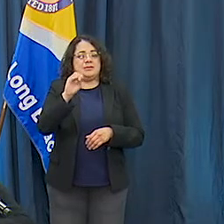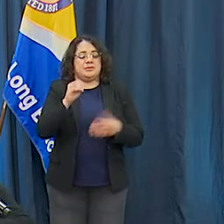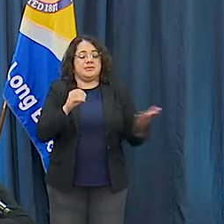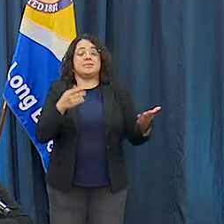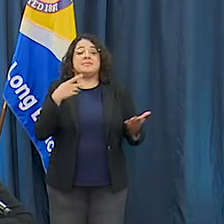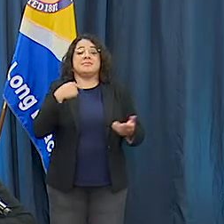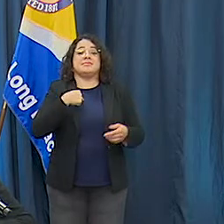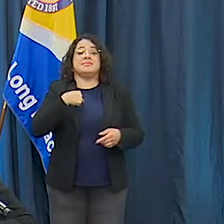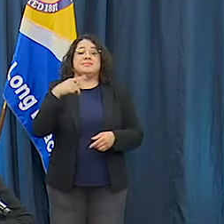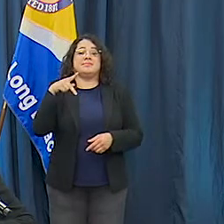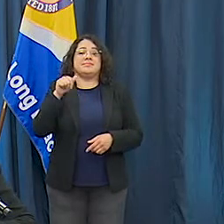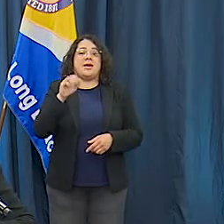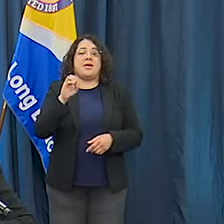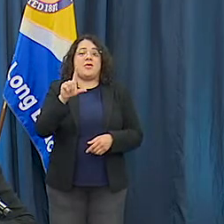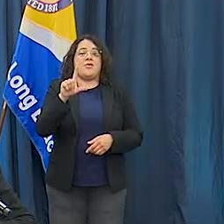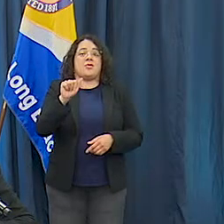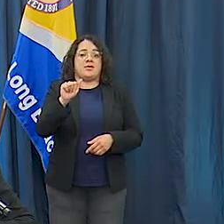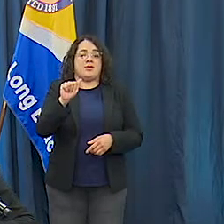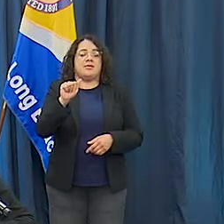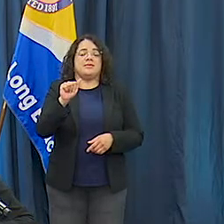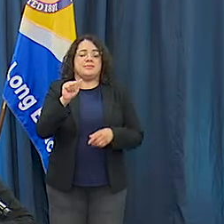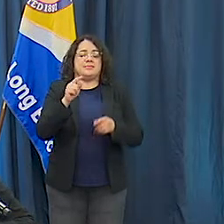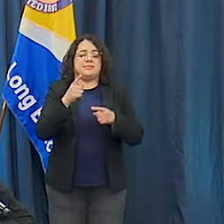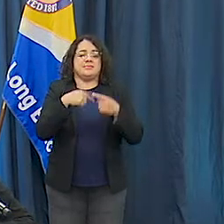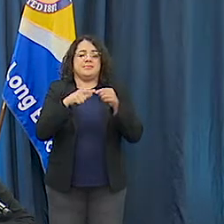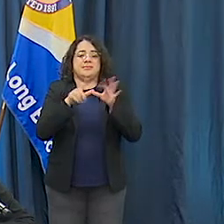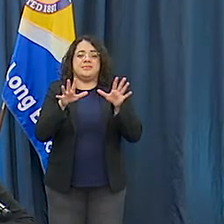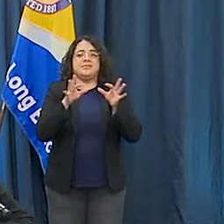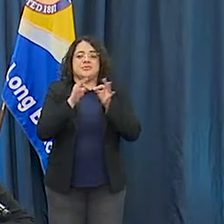ASL translation and Dr. Davis who will be doing an update right after I